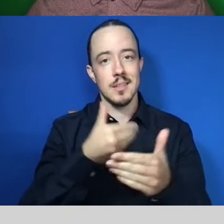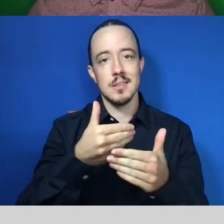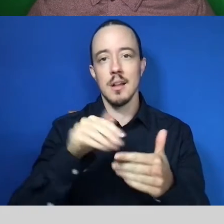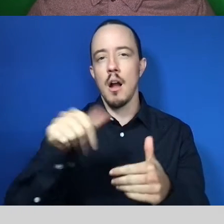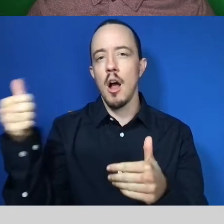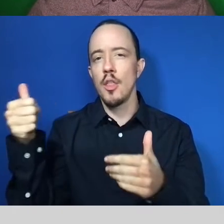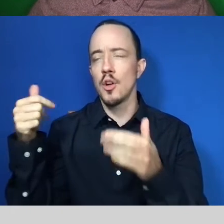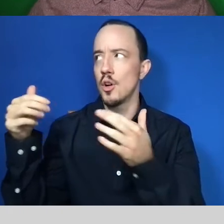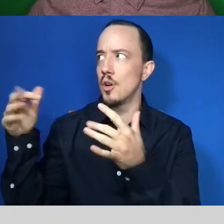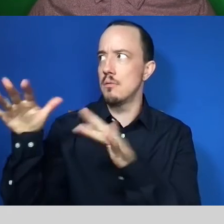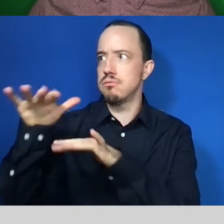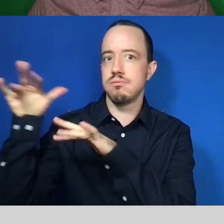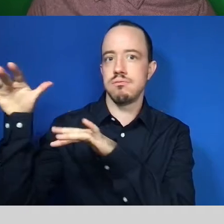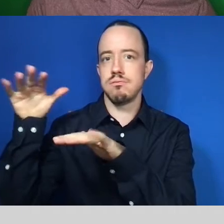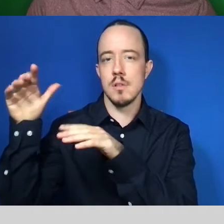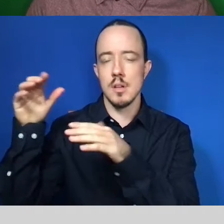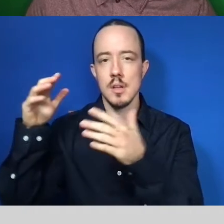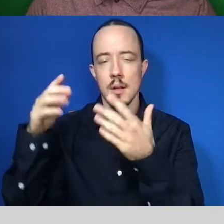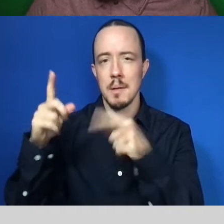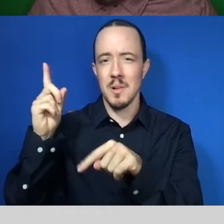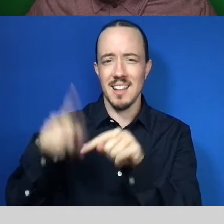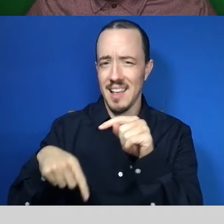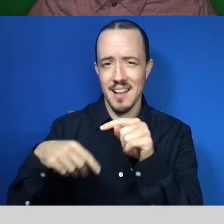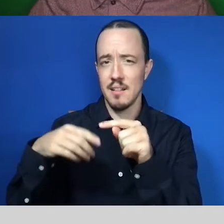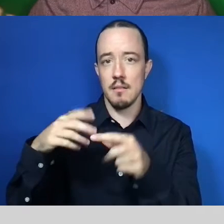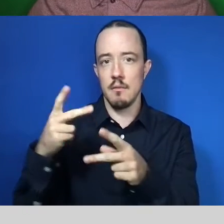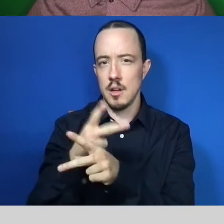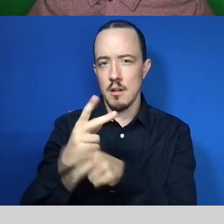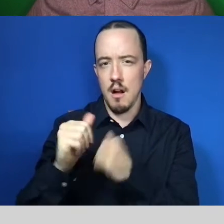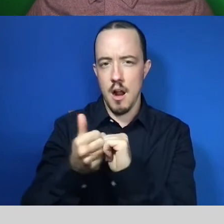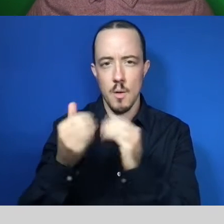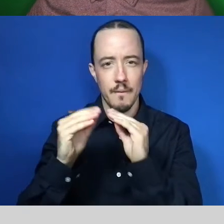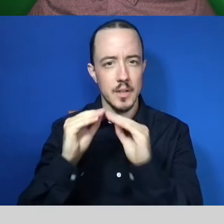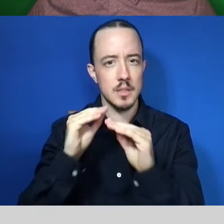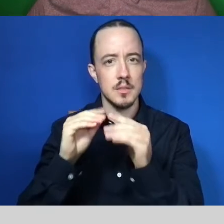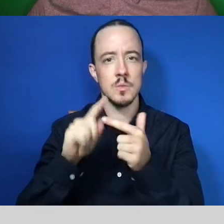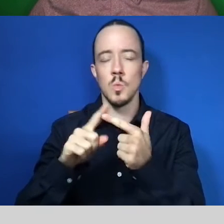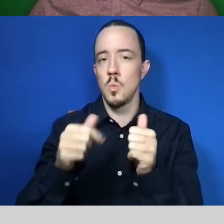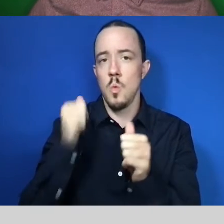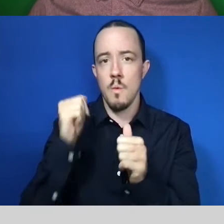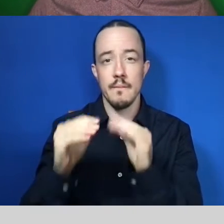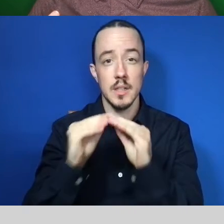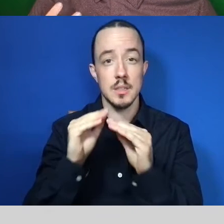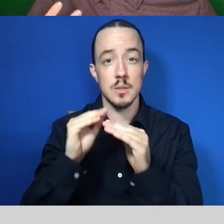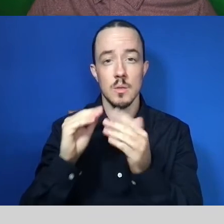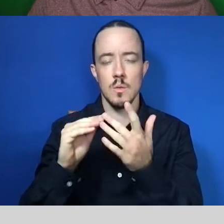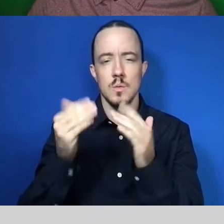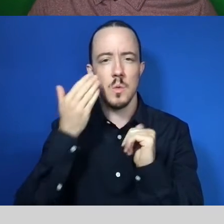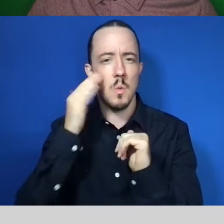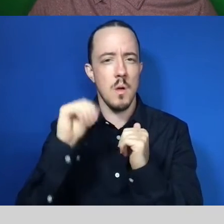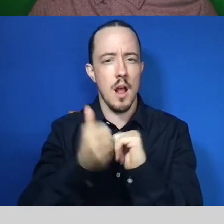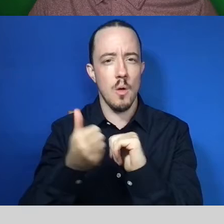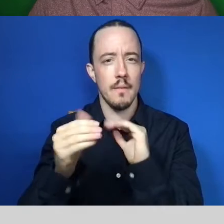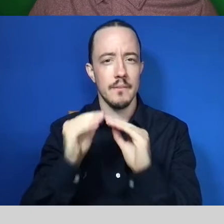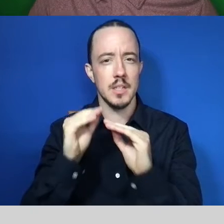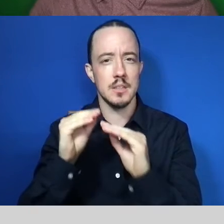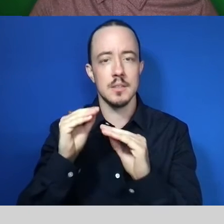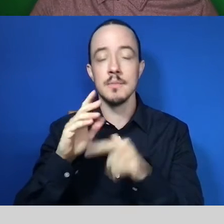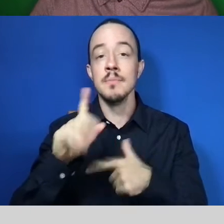will only obfuscate important issues with things we can't or won't, or don't even know how to fix. Especially when an issue has a known fixed